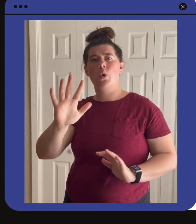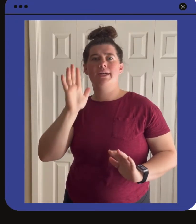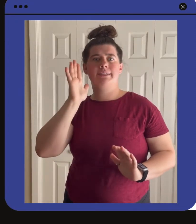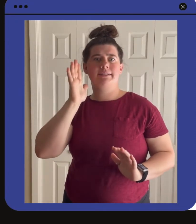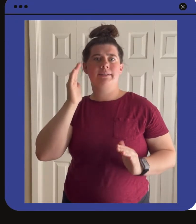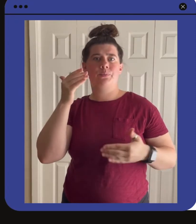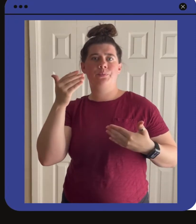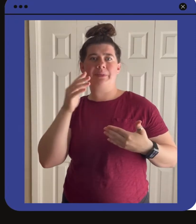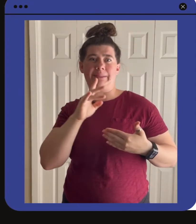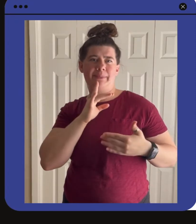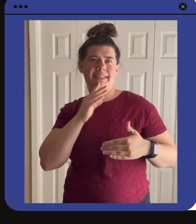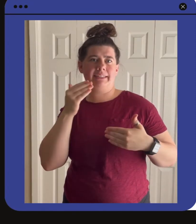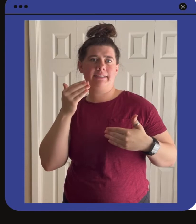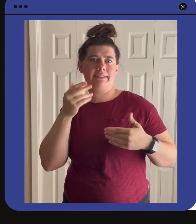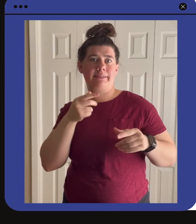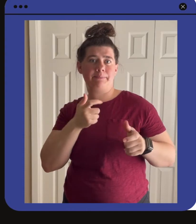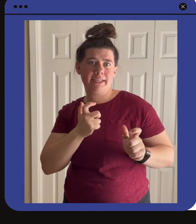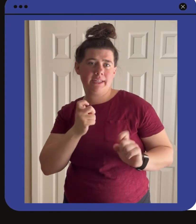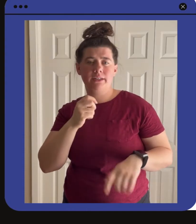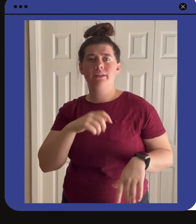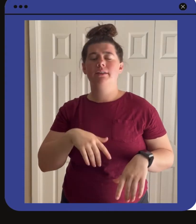be aware of your speaking speed,